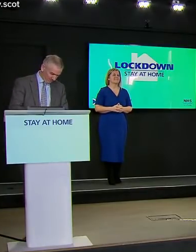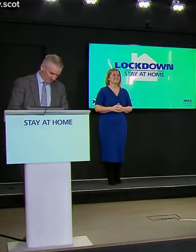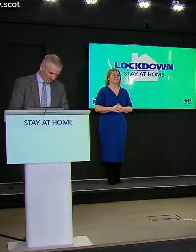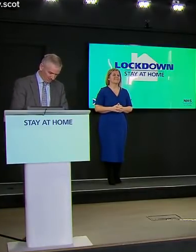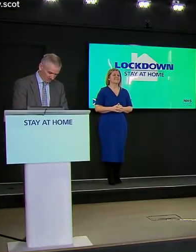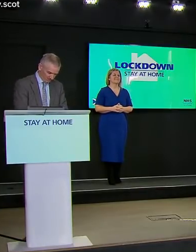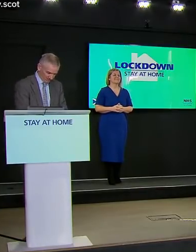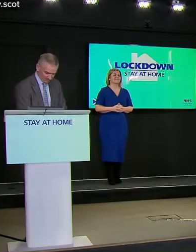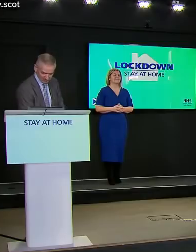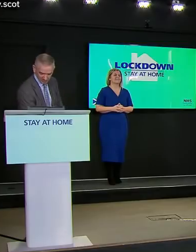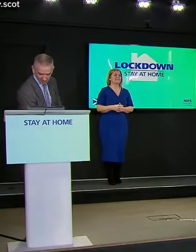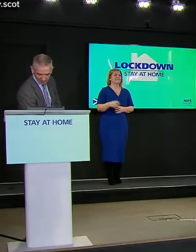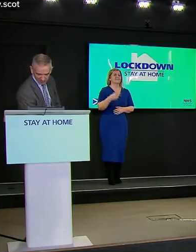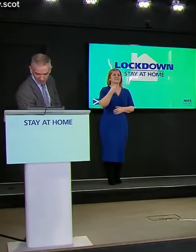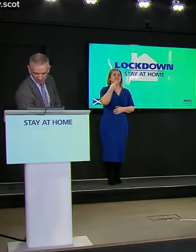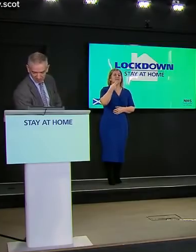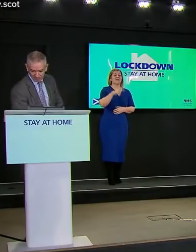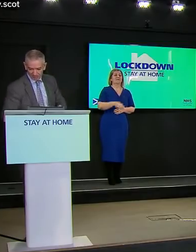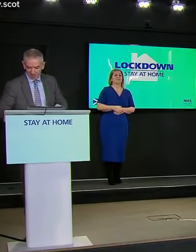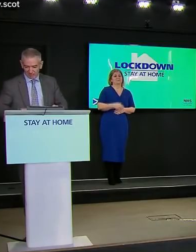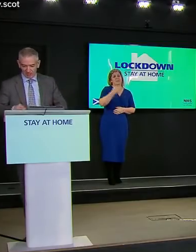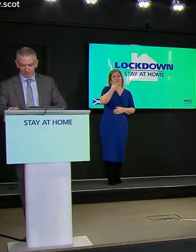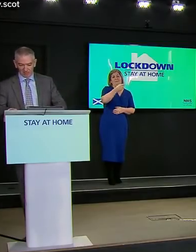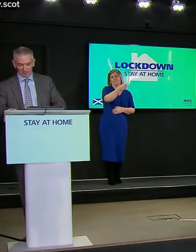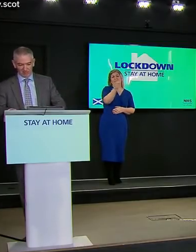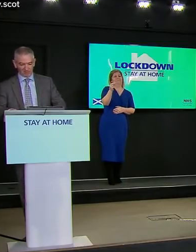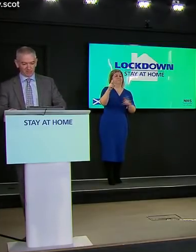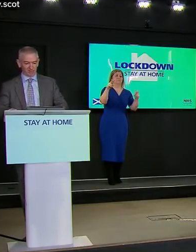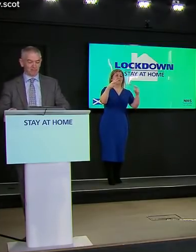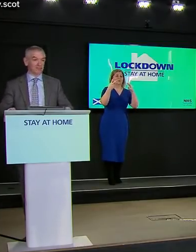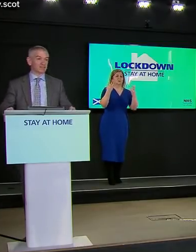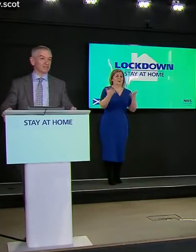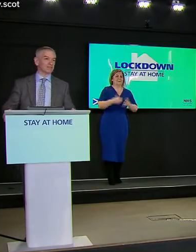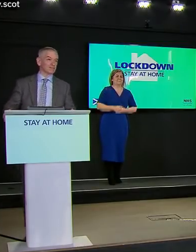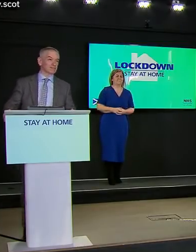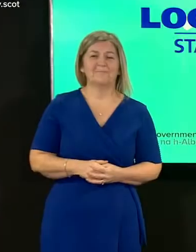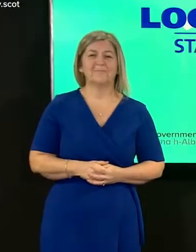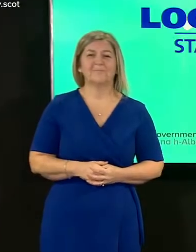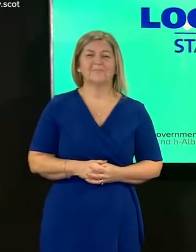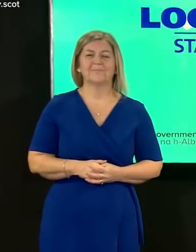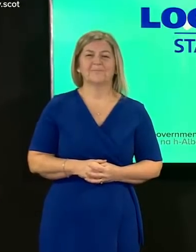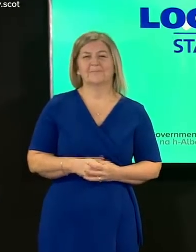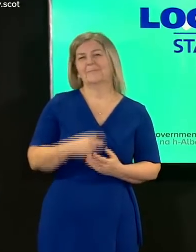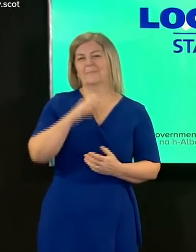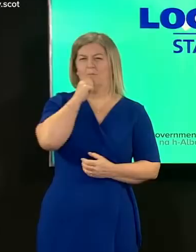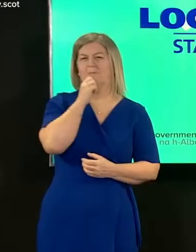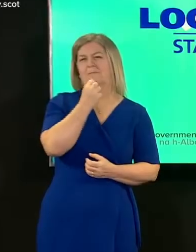good afternoon and thank you for joining us once again i'll start with the usual update on today's